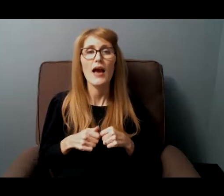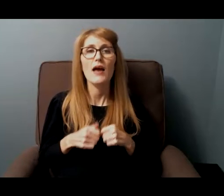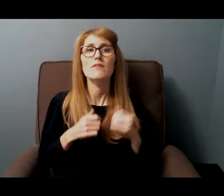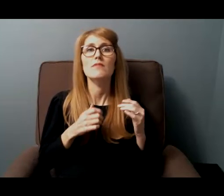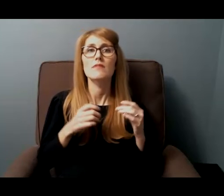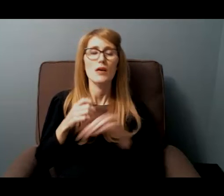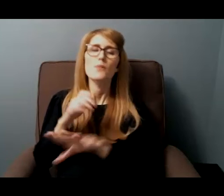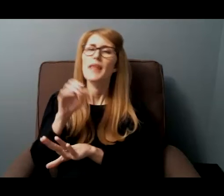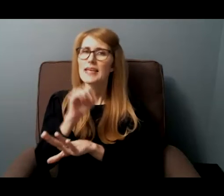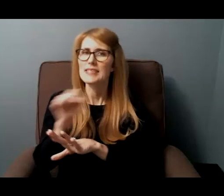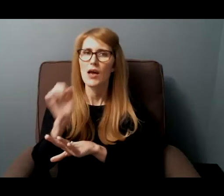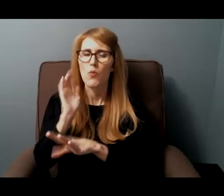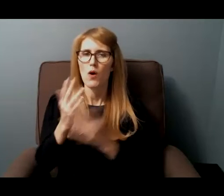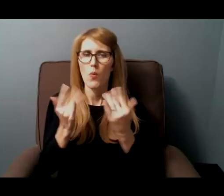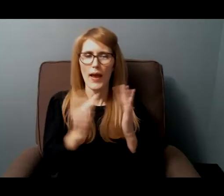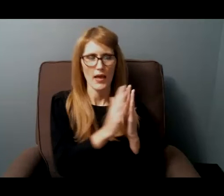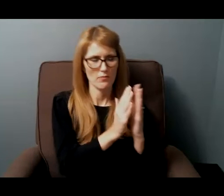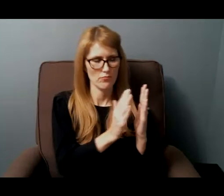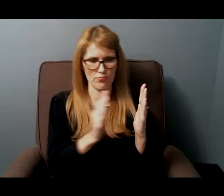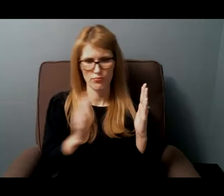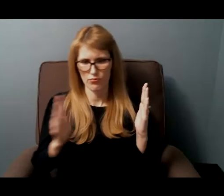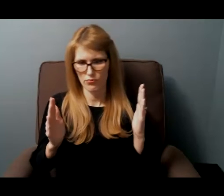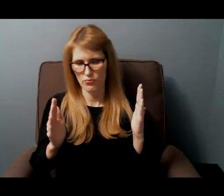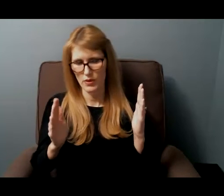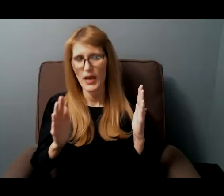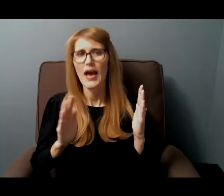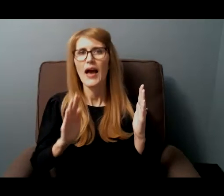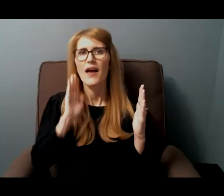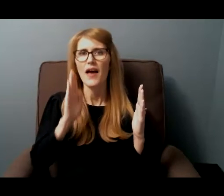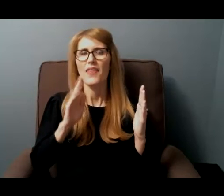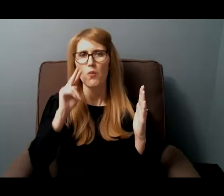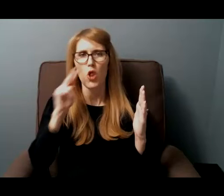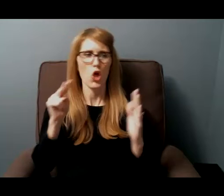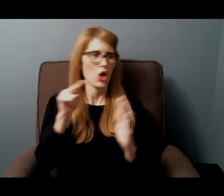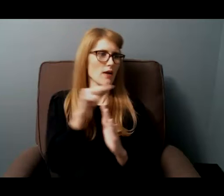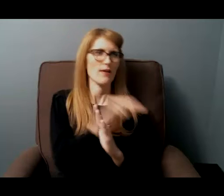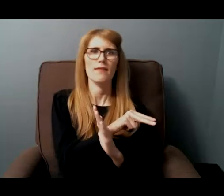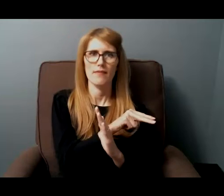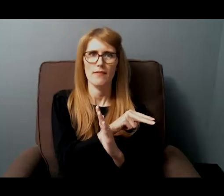and see what happened. So it's ideal if you can just kind of stay a step ahead of them and see